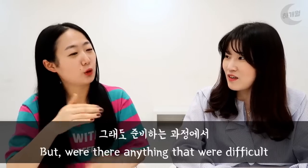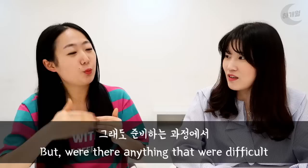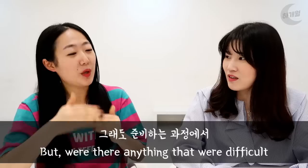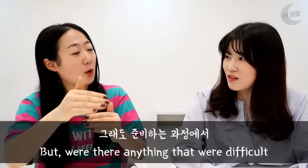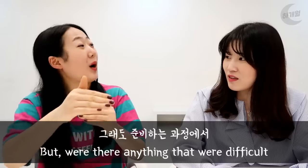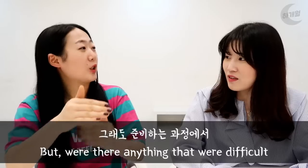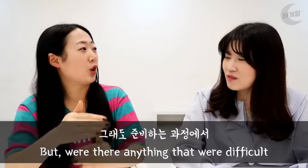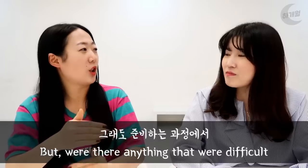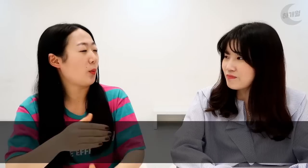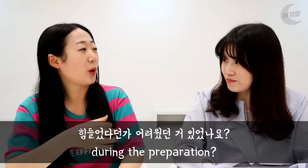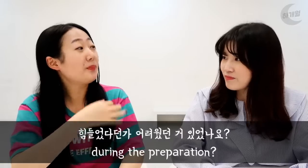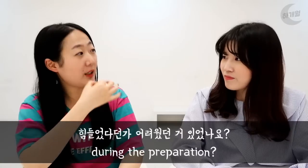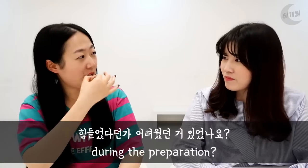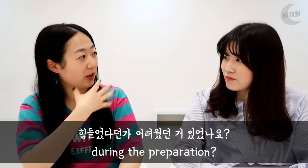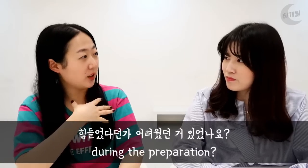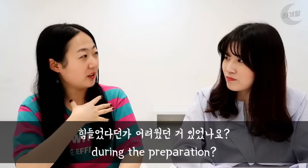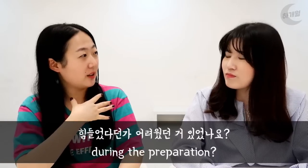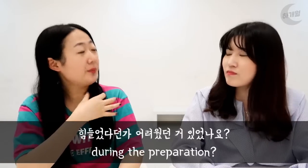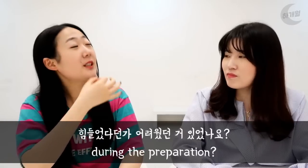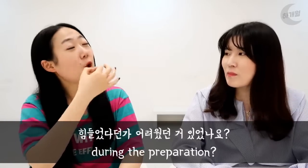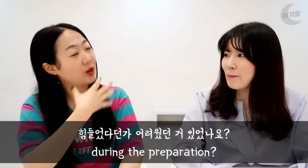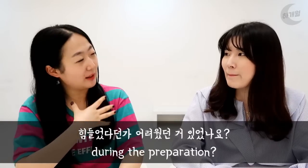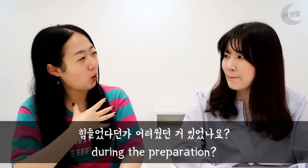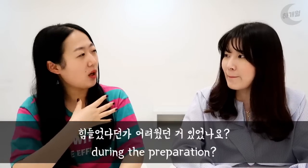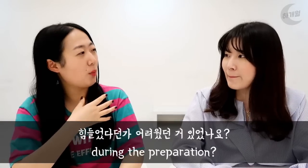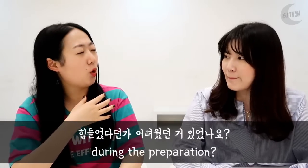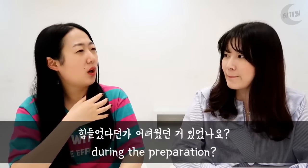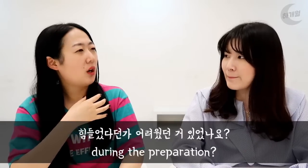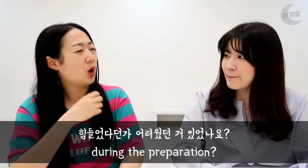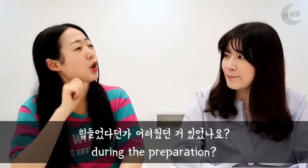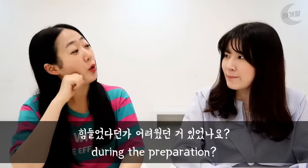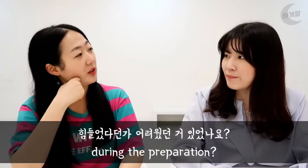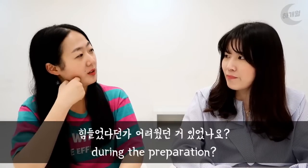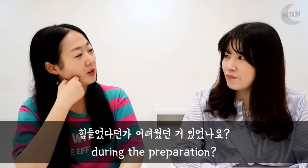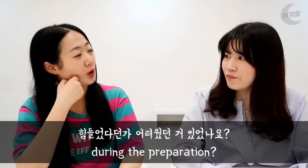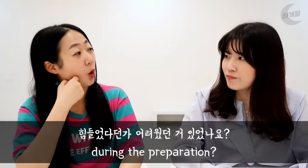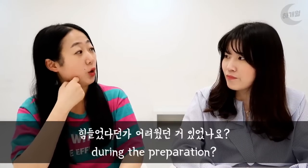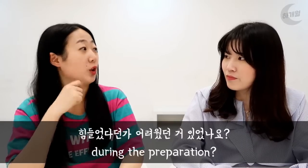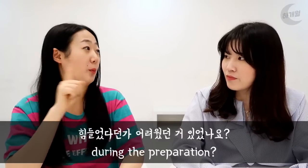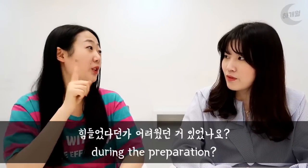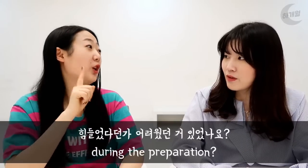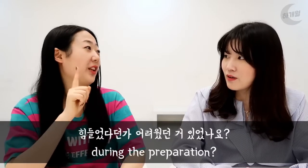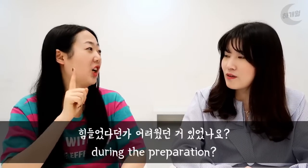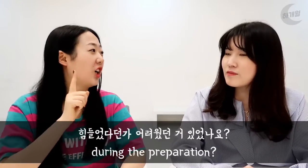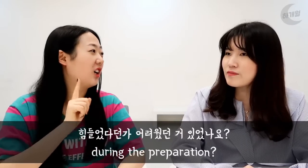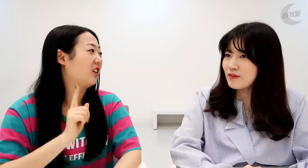But, were there anything that were difficult during the preparation?